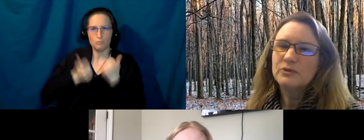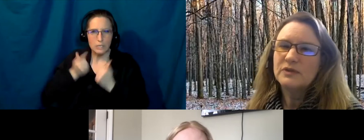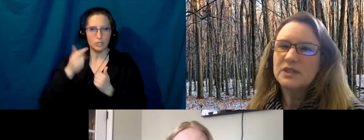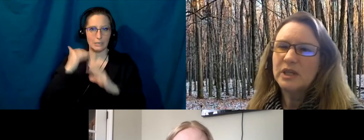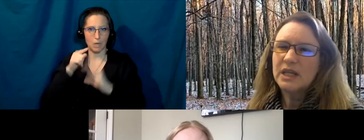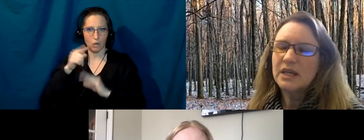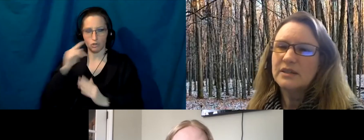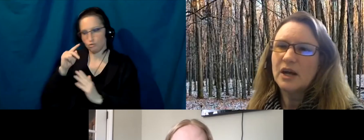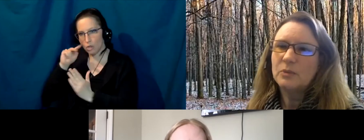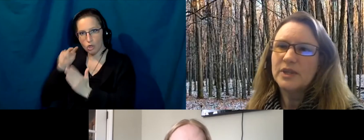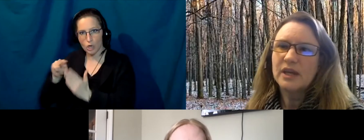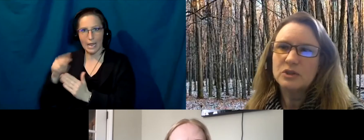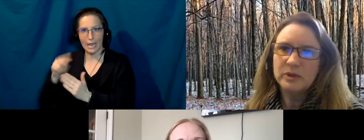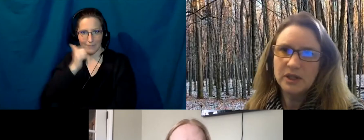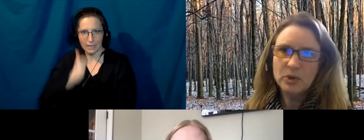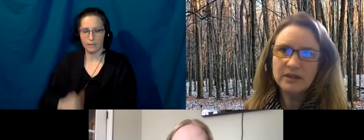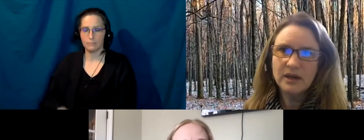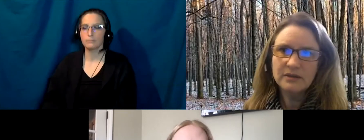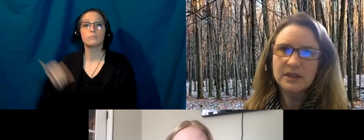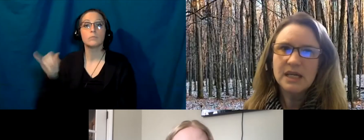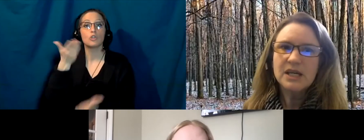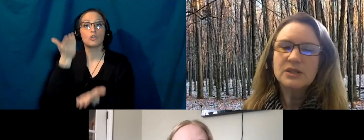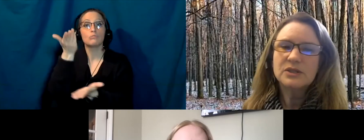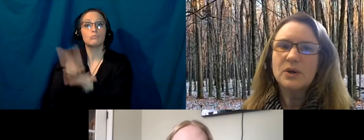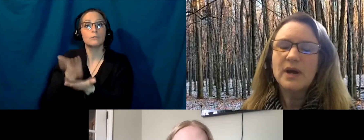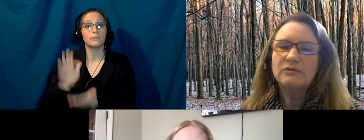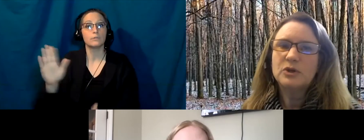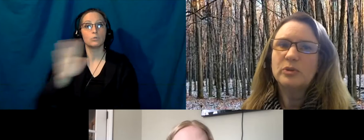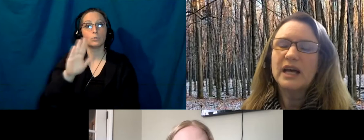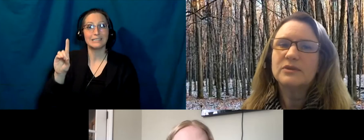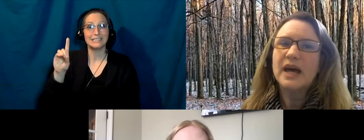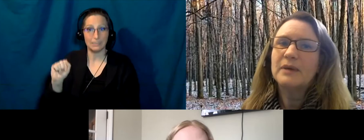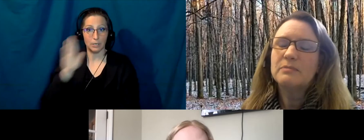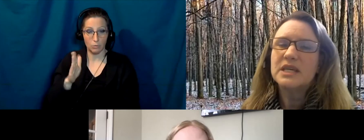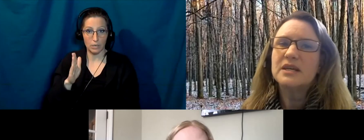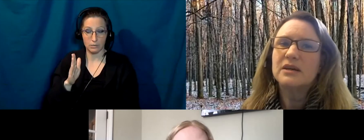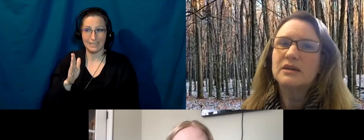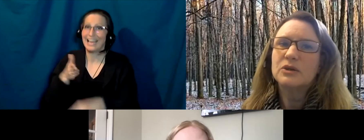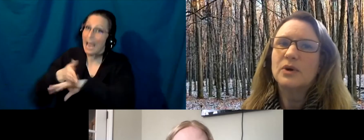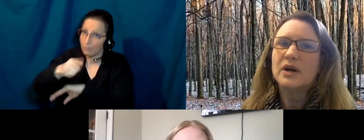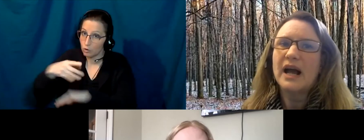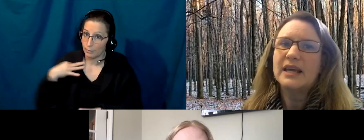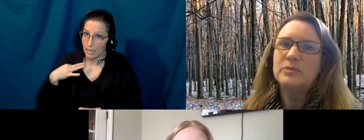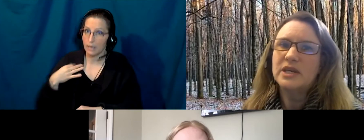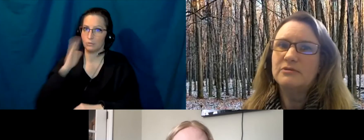disability to help with the eligibility process. So after you apply. So that might be your IEP from